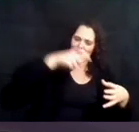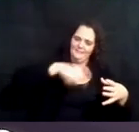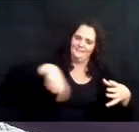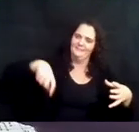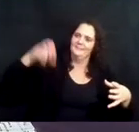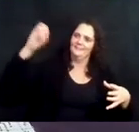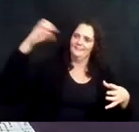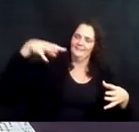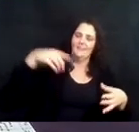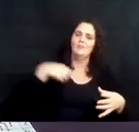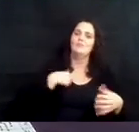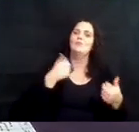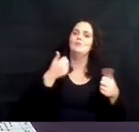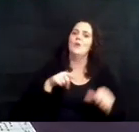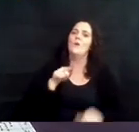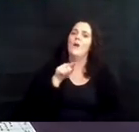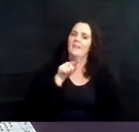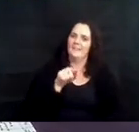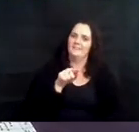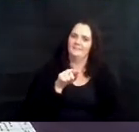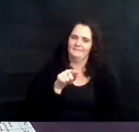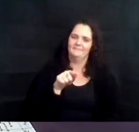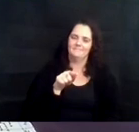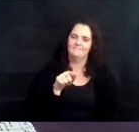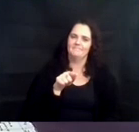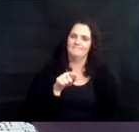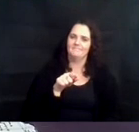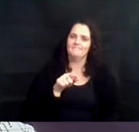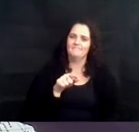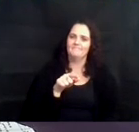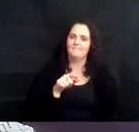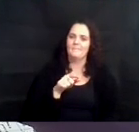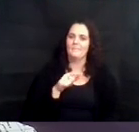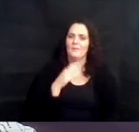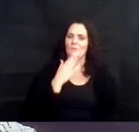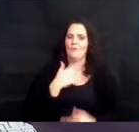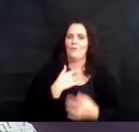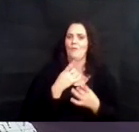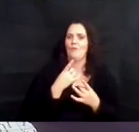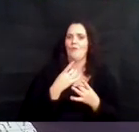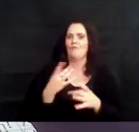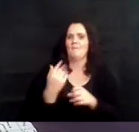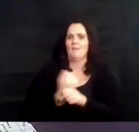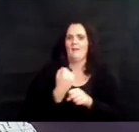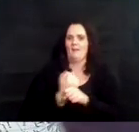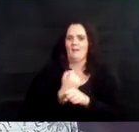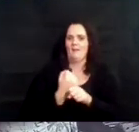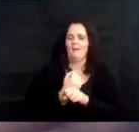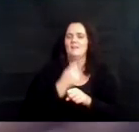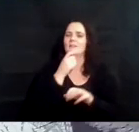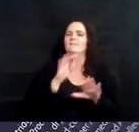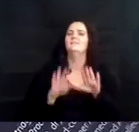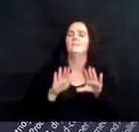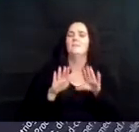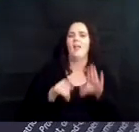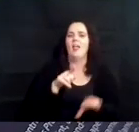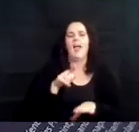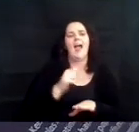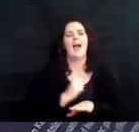example before this for this erasure animation that we're about to do. We're going to do our own version of that so